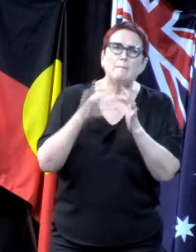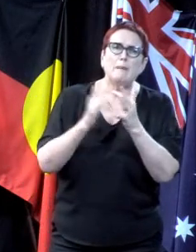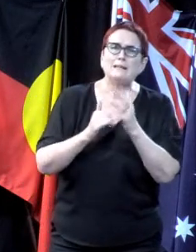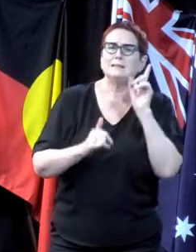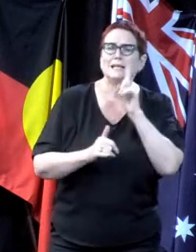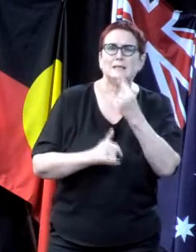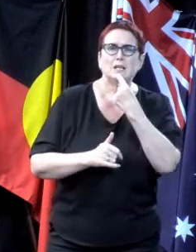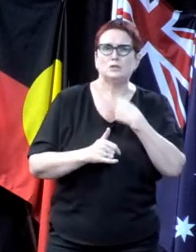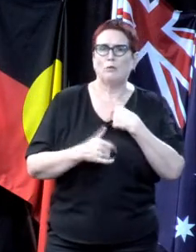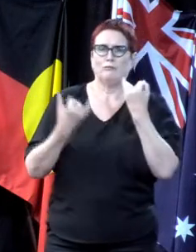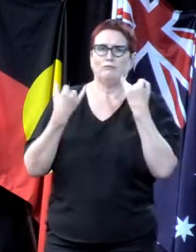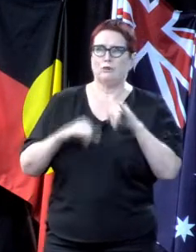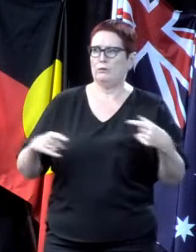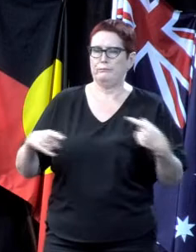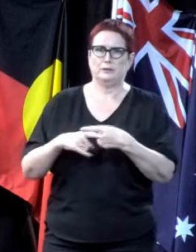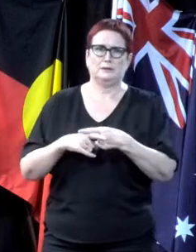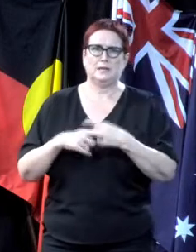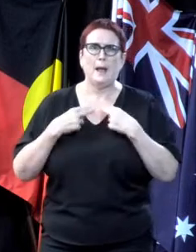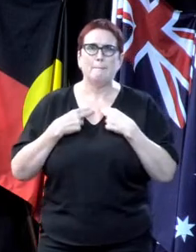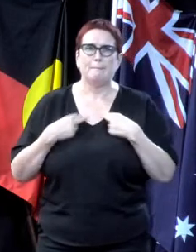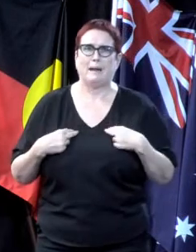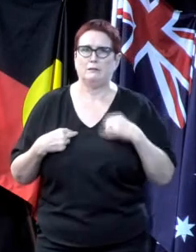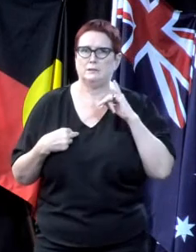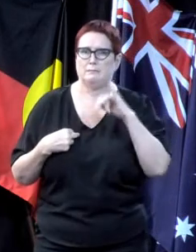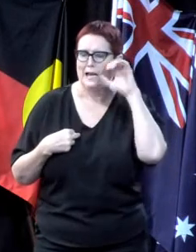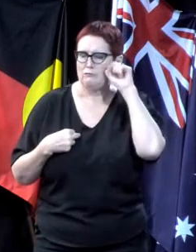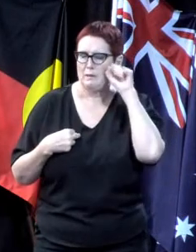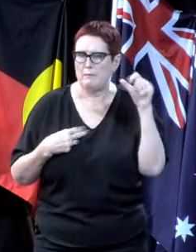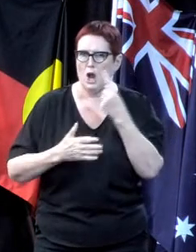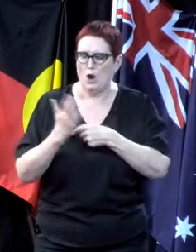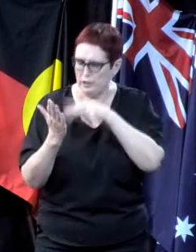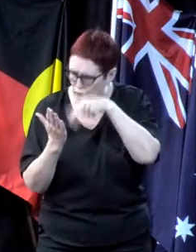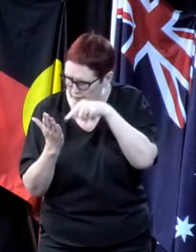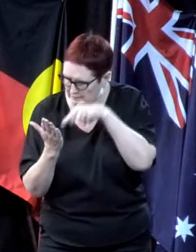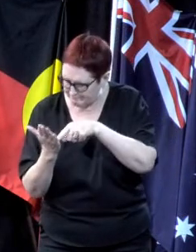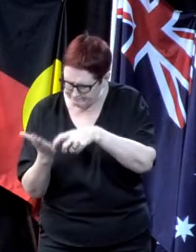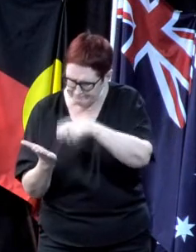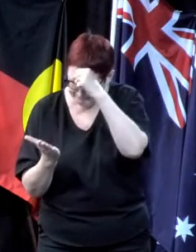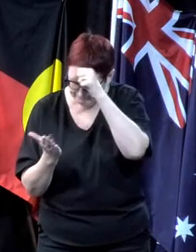Barristers should never rely on their memories; they should just rely on their notes. Ms Fenoglio, can you tell us what you would like to see come out of the Commission?